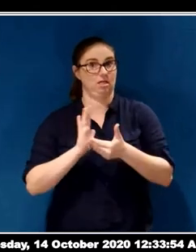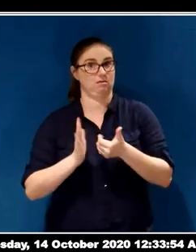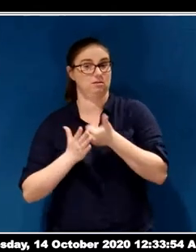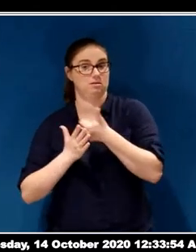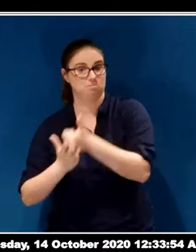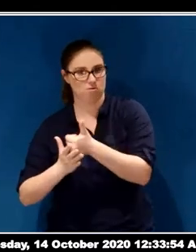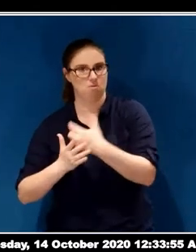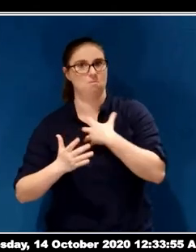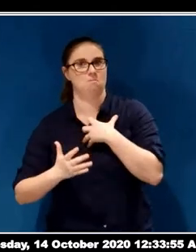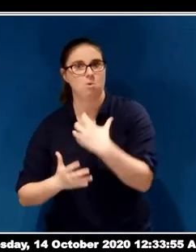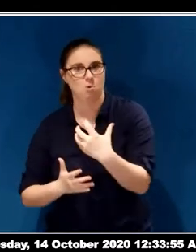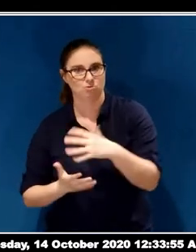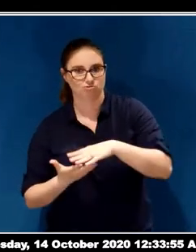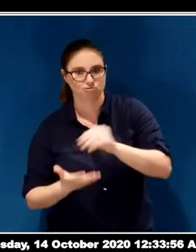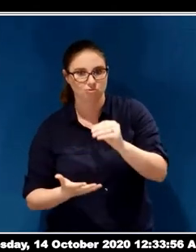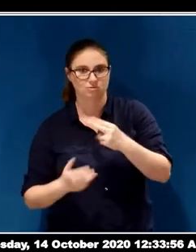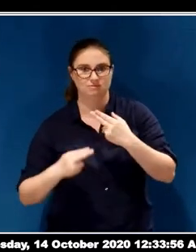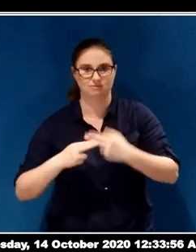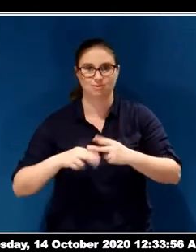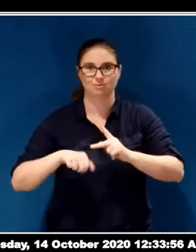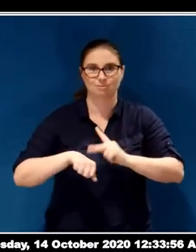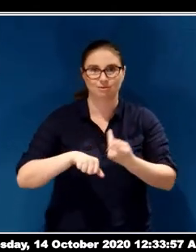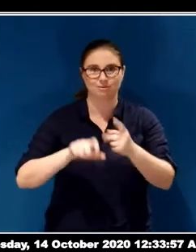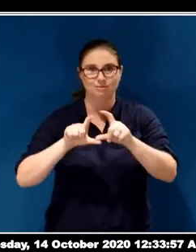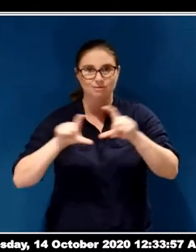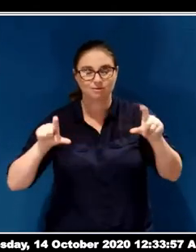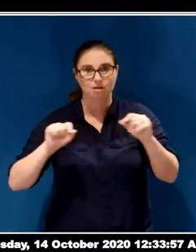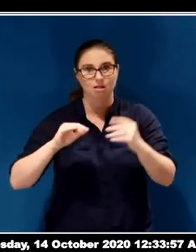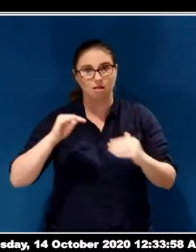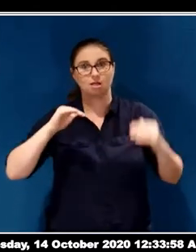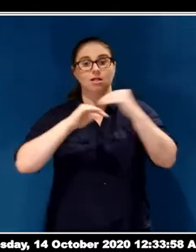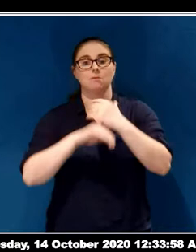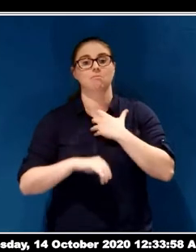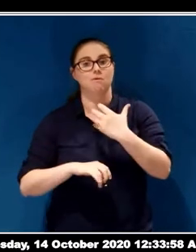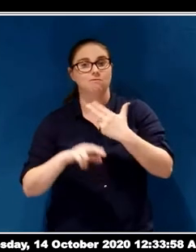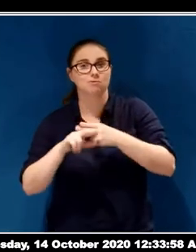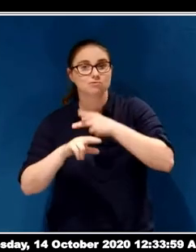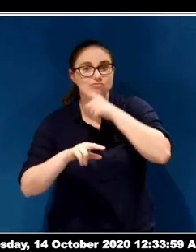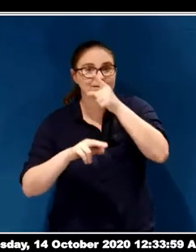measures being taken at Tier 1 to ensure that as many students as possible